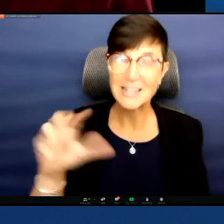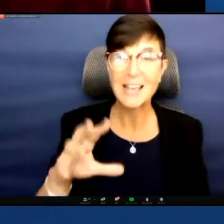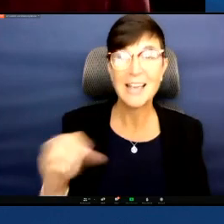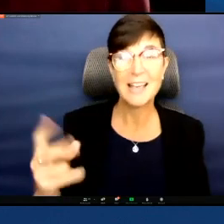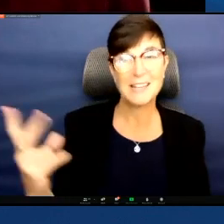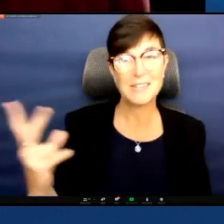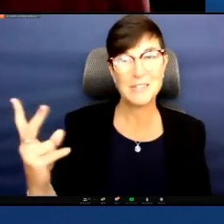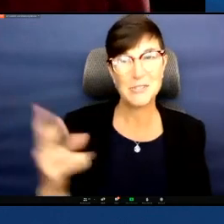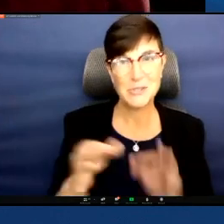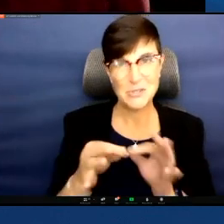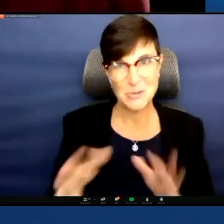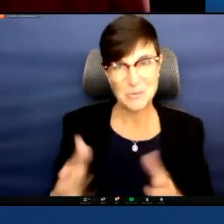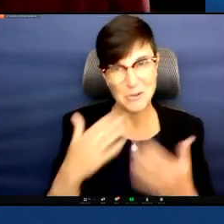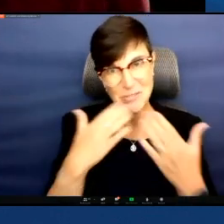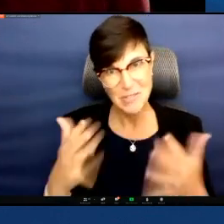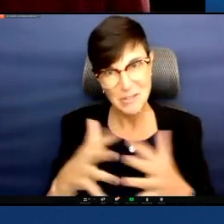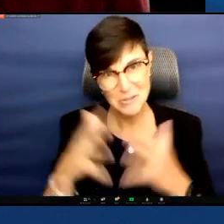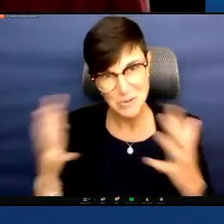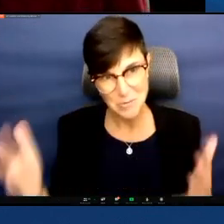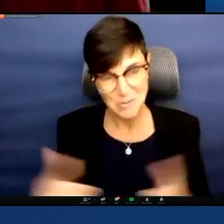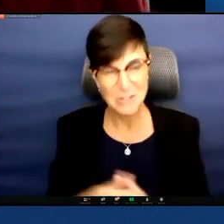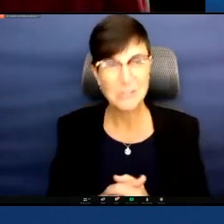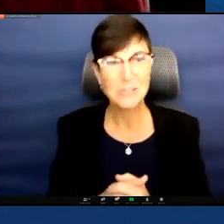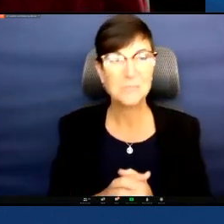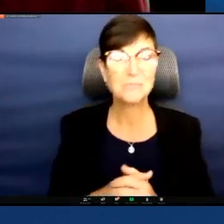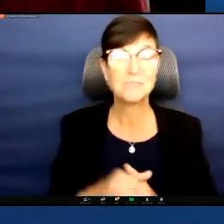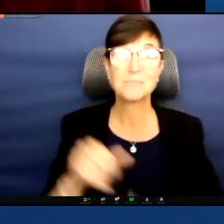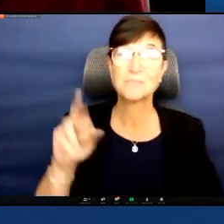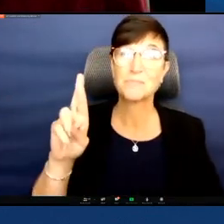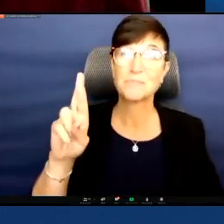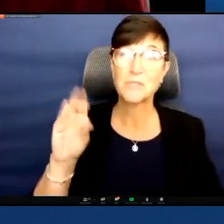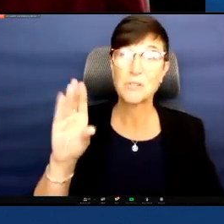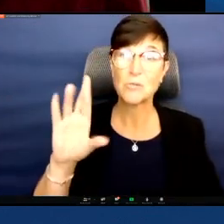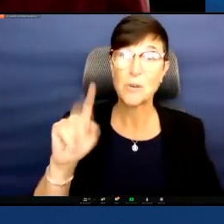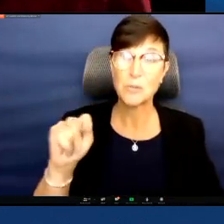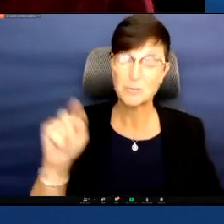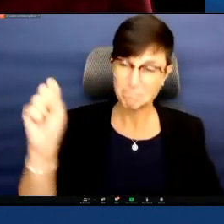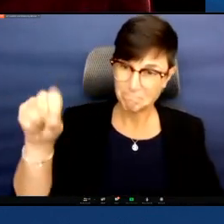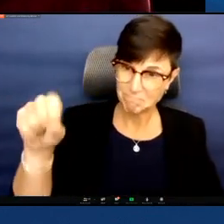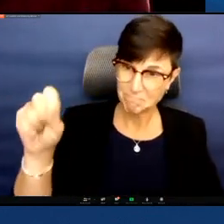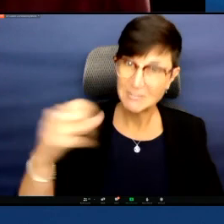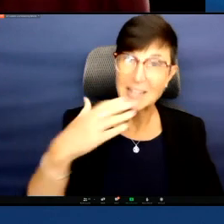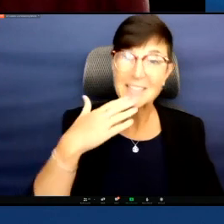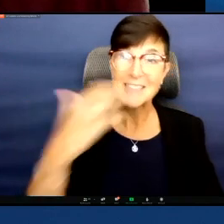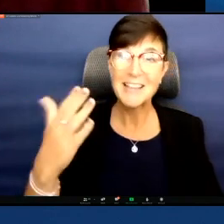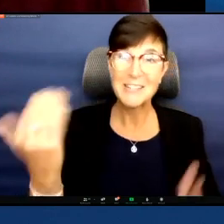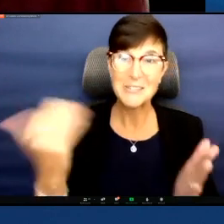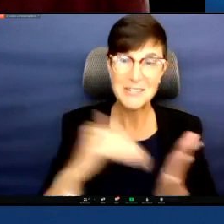Great. Thanks for the opportunity again. As our CEO stated, there are numerous opportunitie